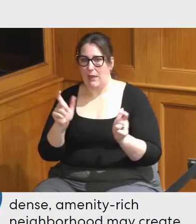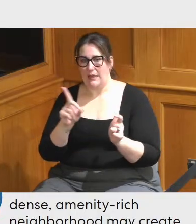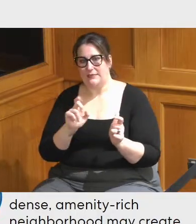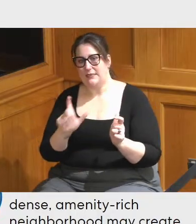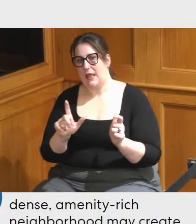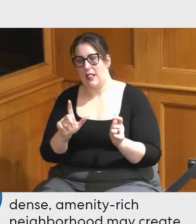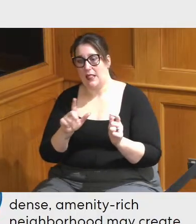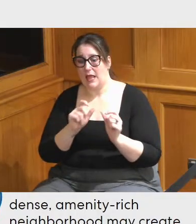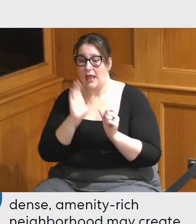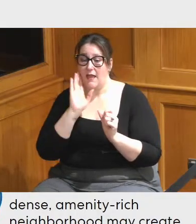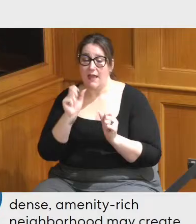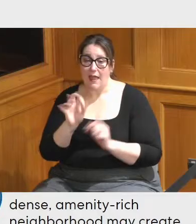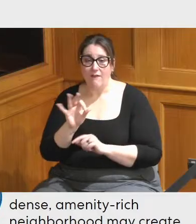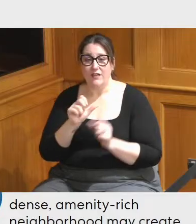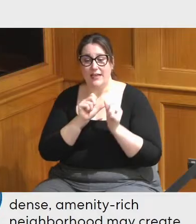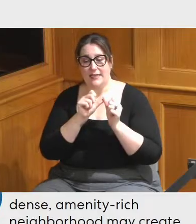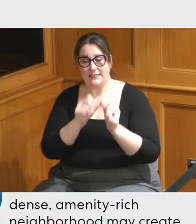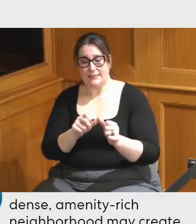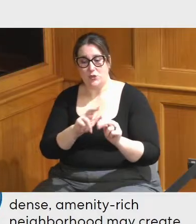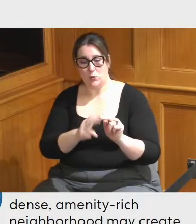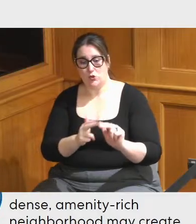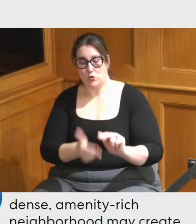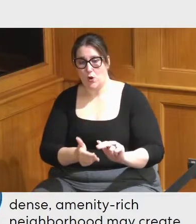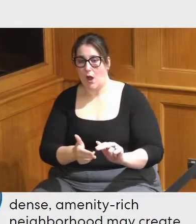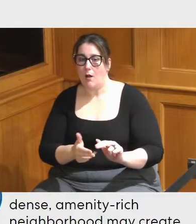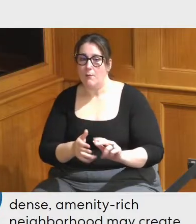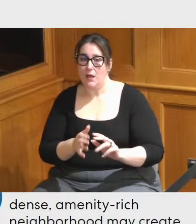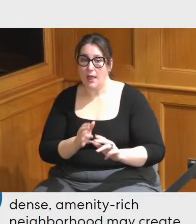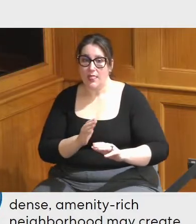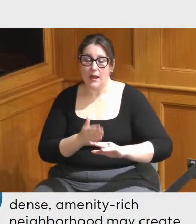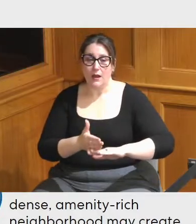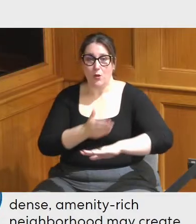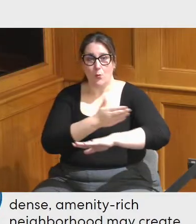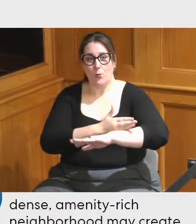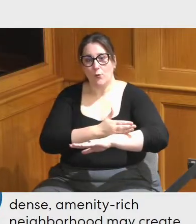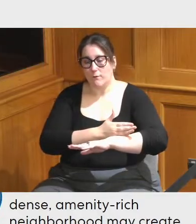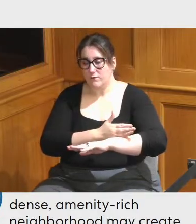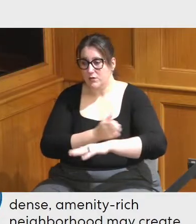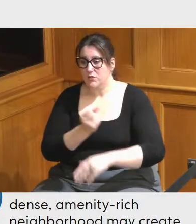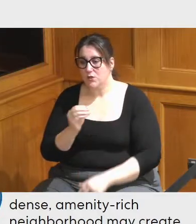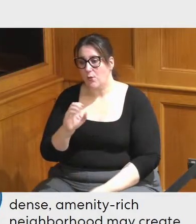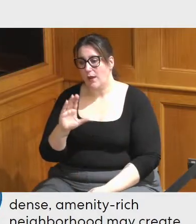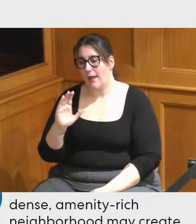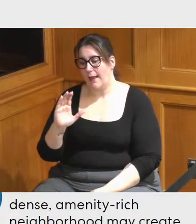to drop the feasibility improves substantially the cost at which developers get capital matters a lot